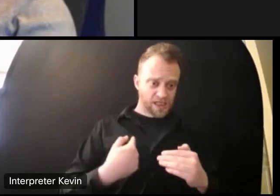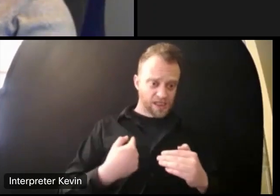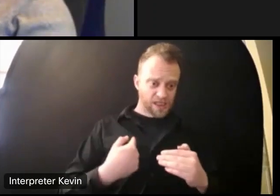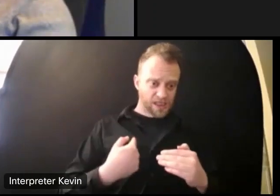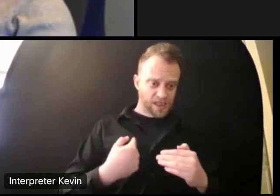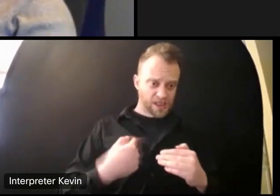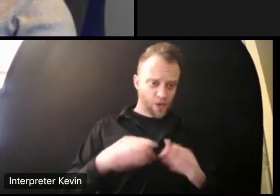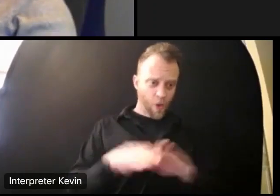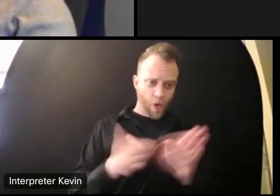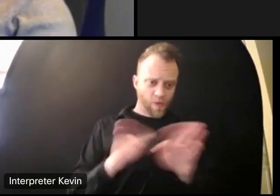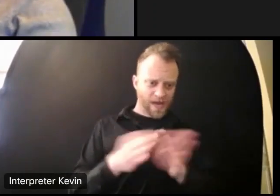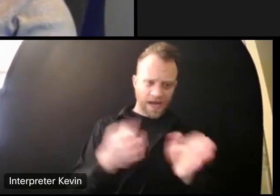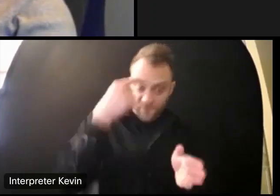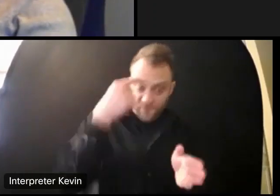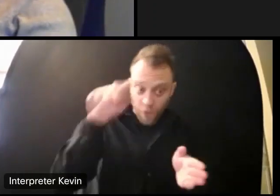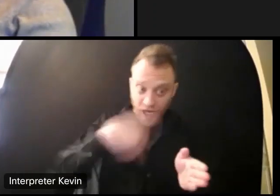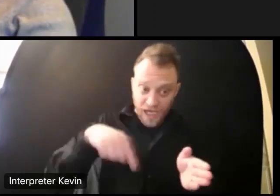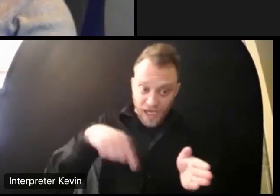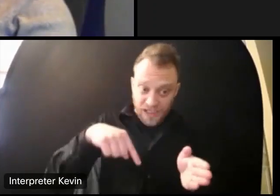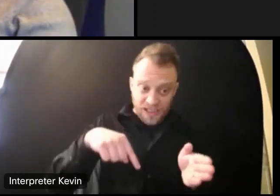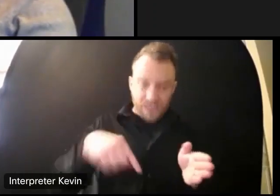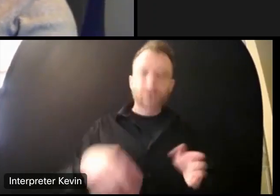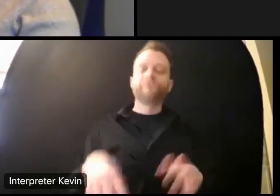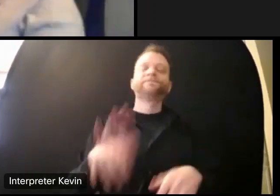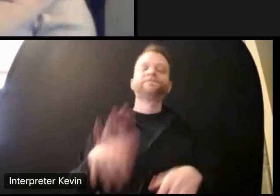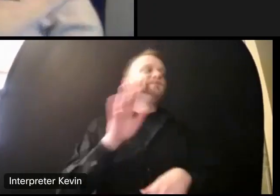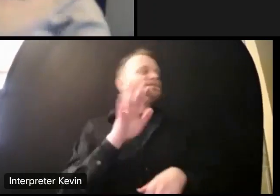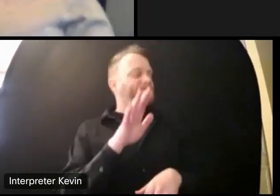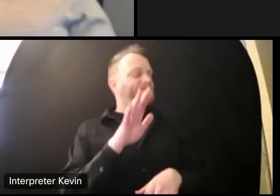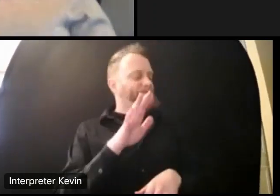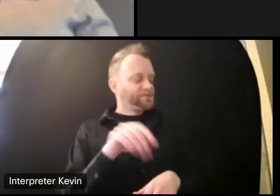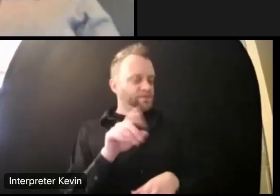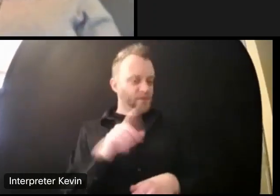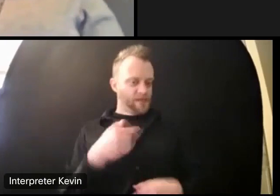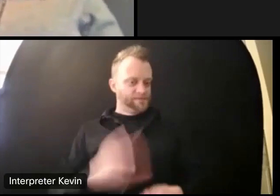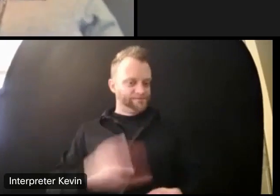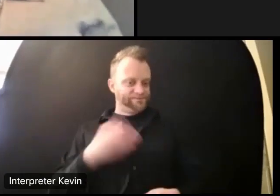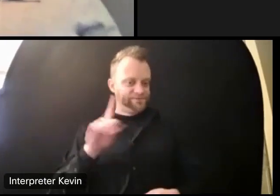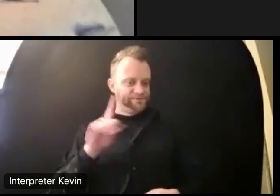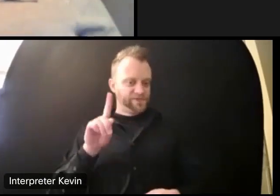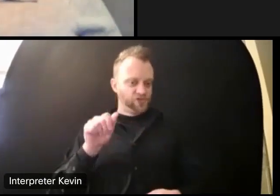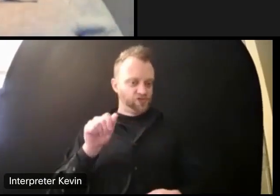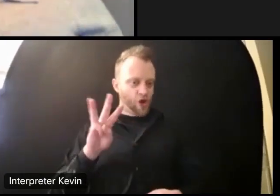no, well I think it actually depends on the bank. And what I will offer is that